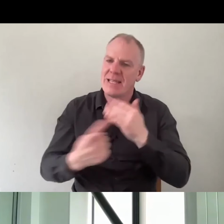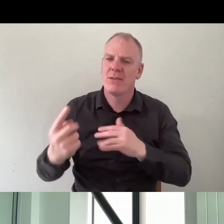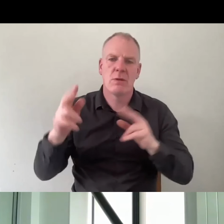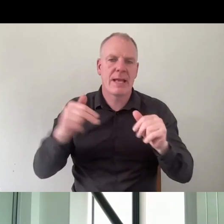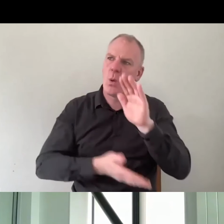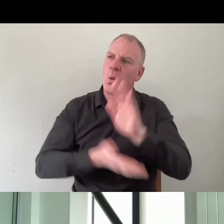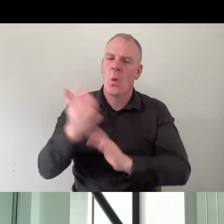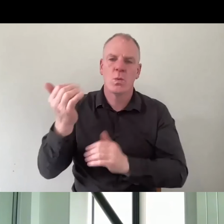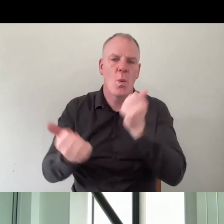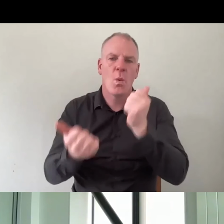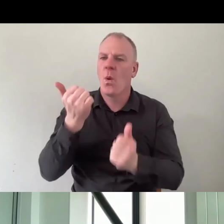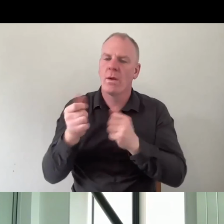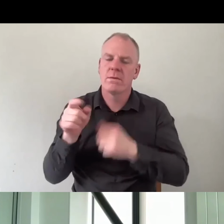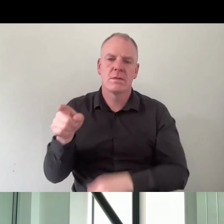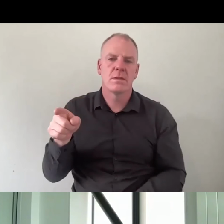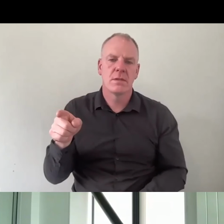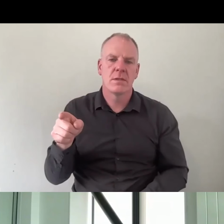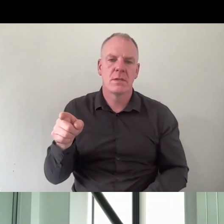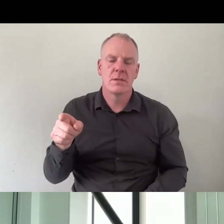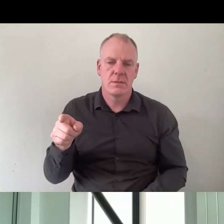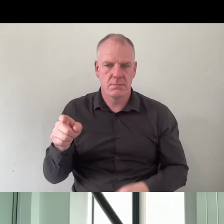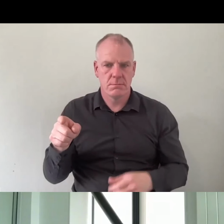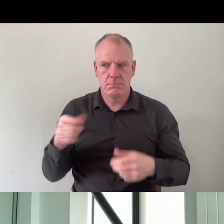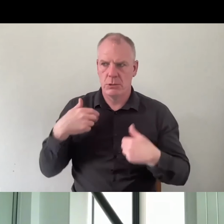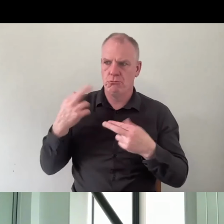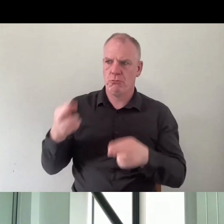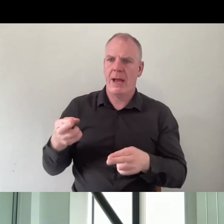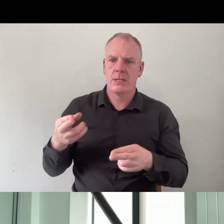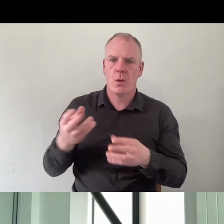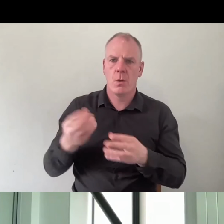arguing that its right under the CRPD have not been respected.